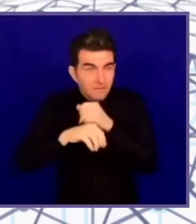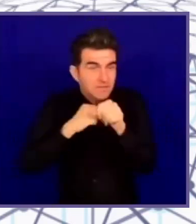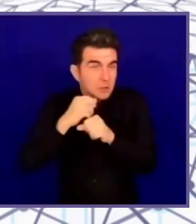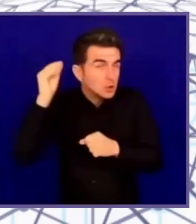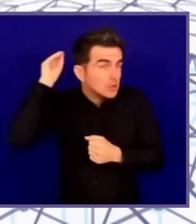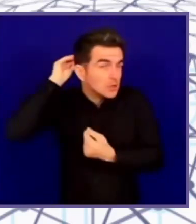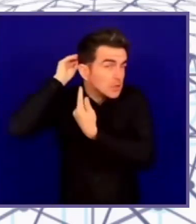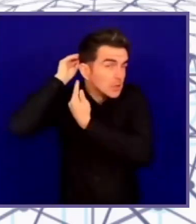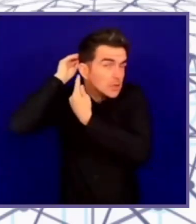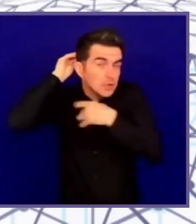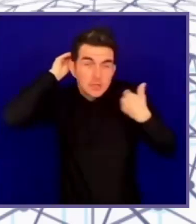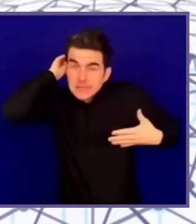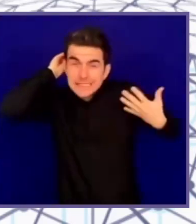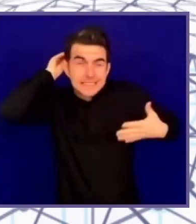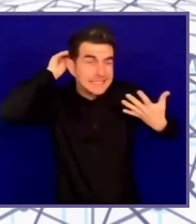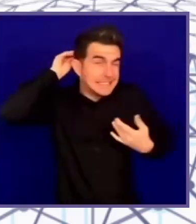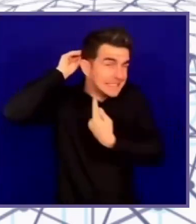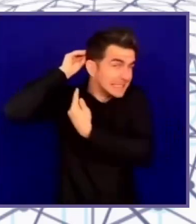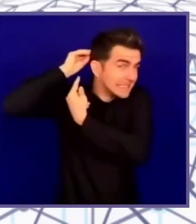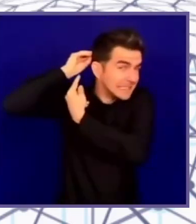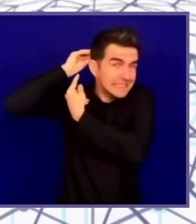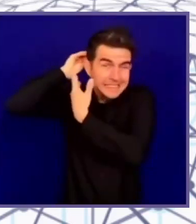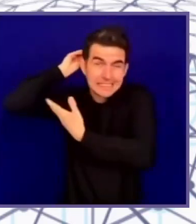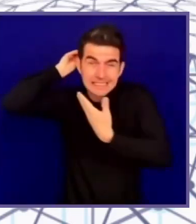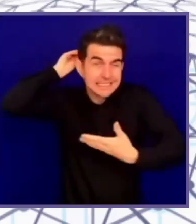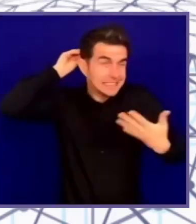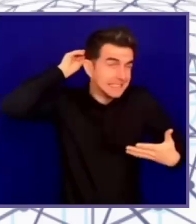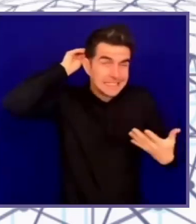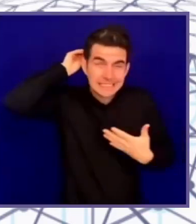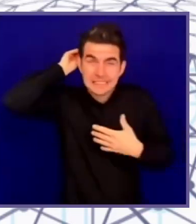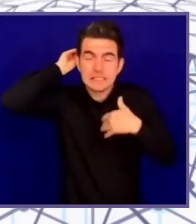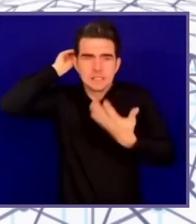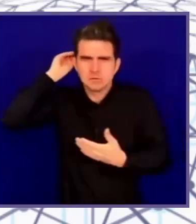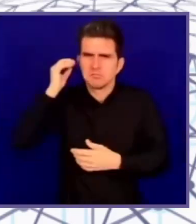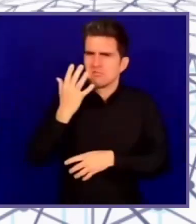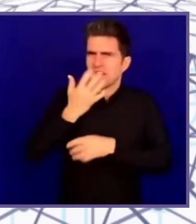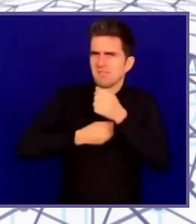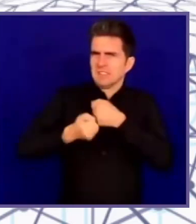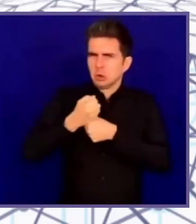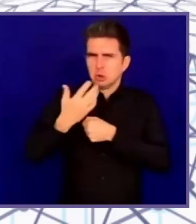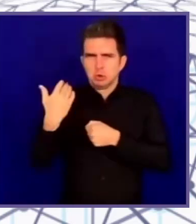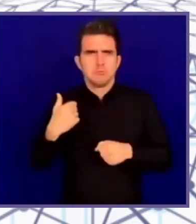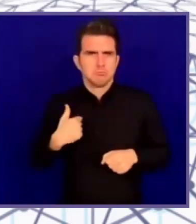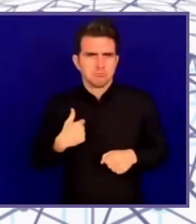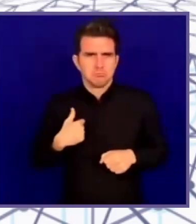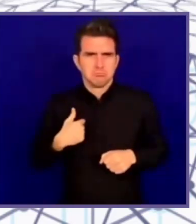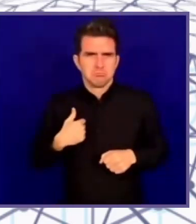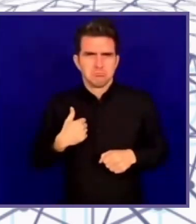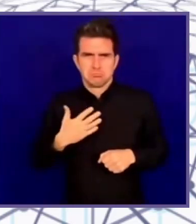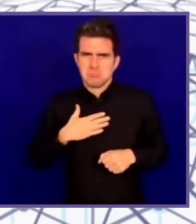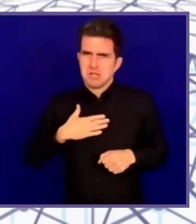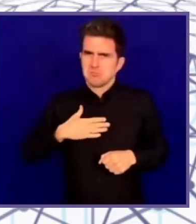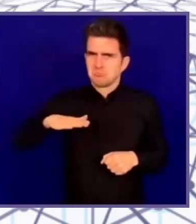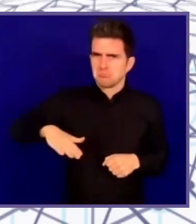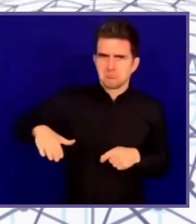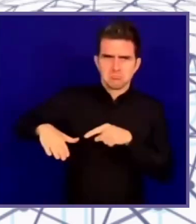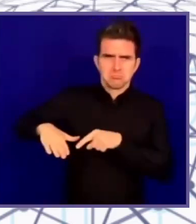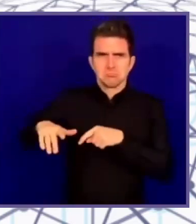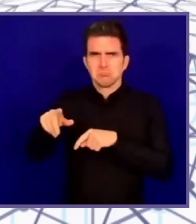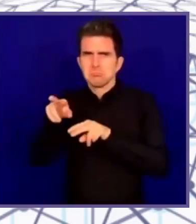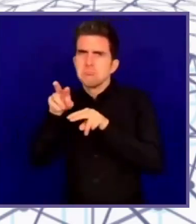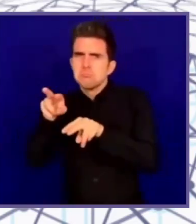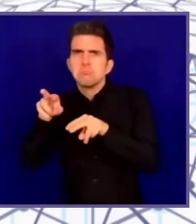He wrote a book ace 13 called I can write EUA can write his mother's had a car accident of